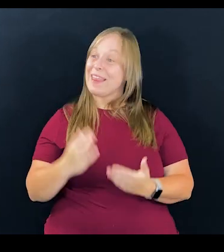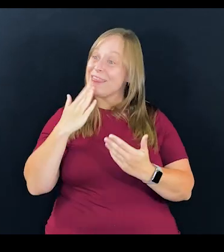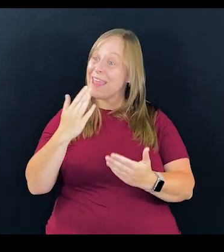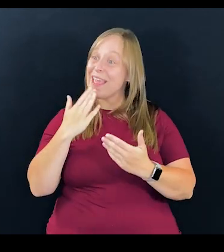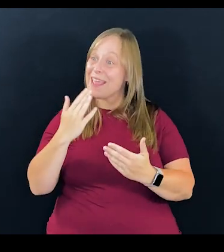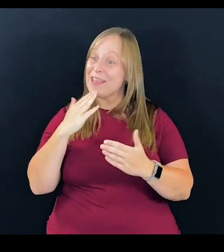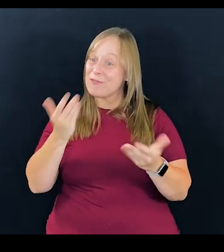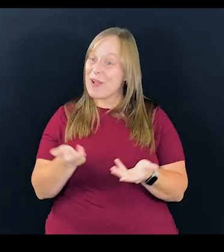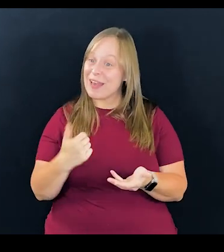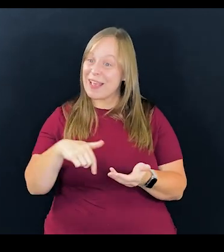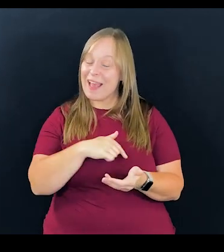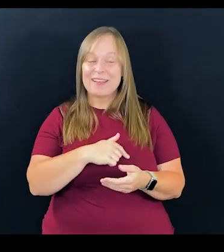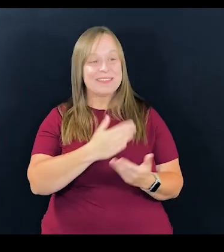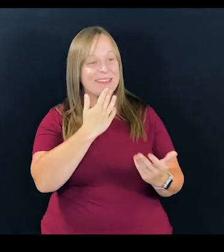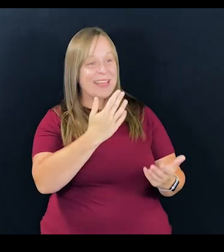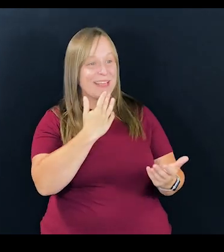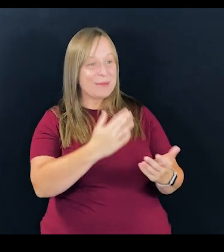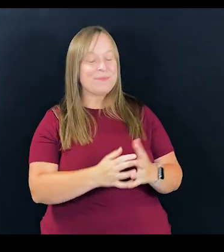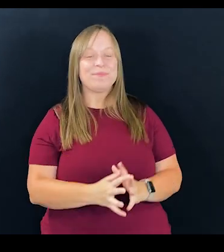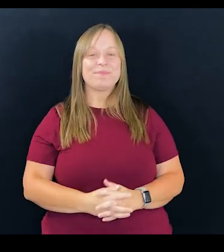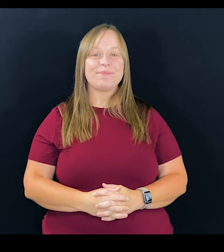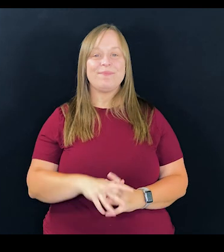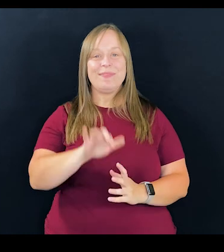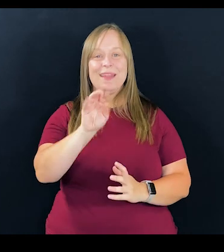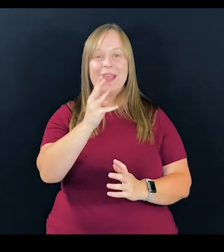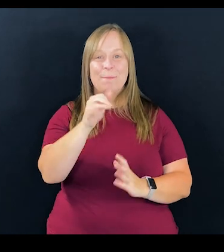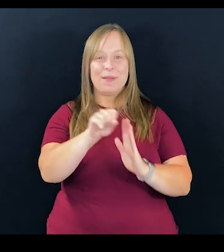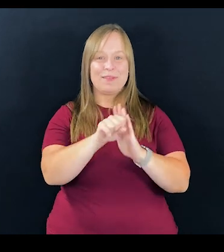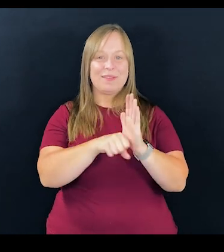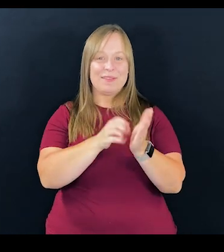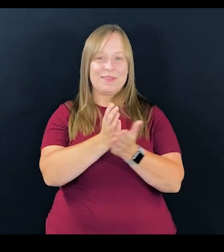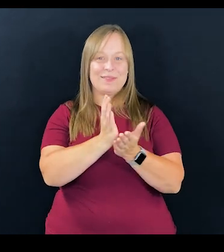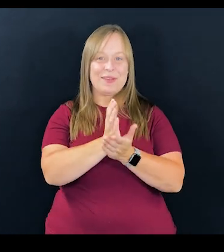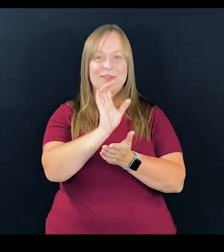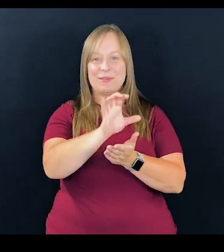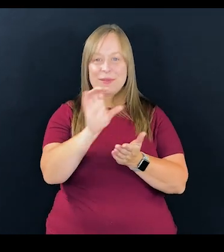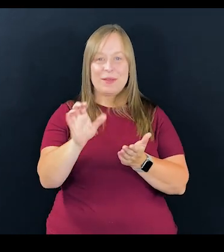[Donna] Thank you, thank you for inviting us. [Katrin] Empire State of Rights: Closed Captioned